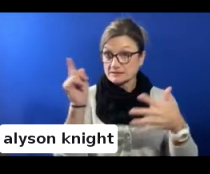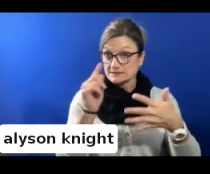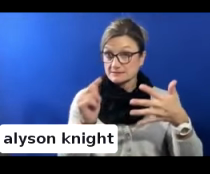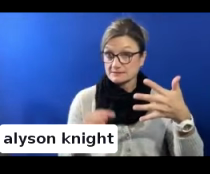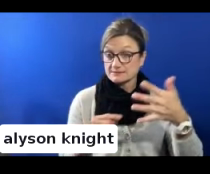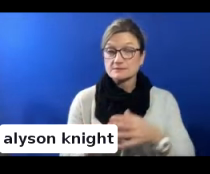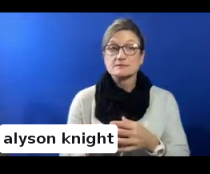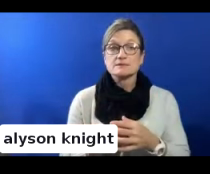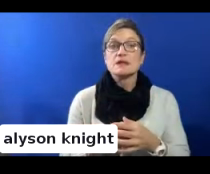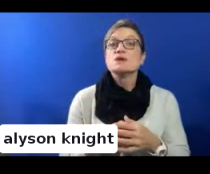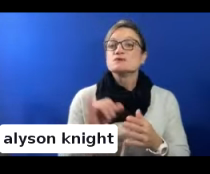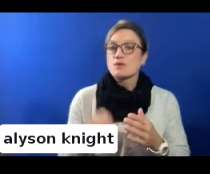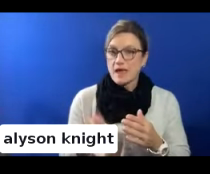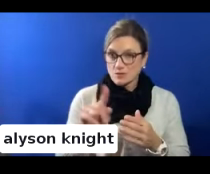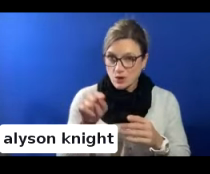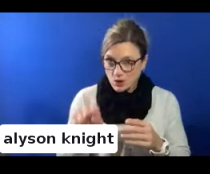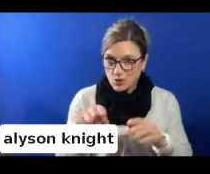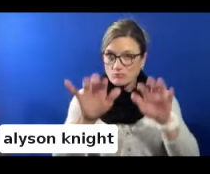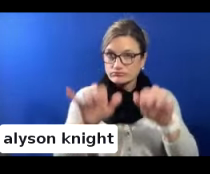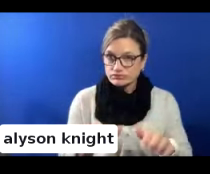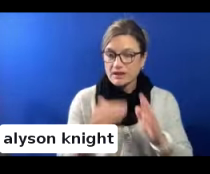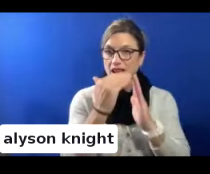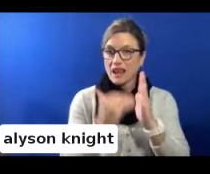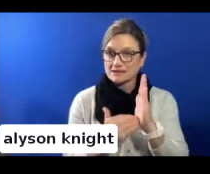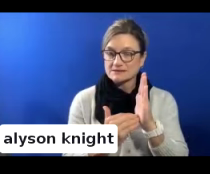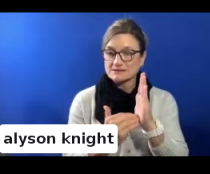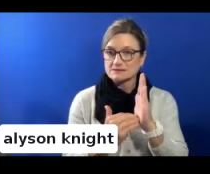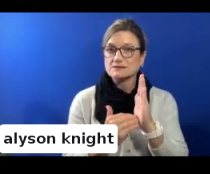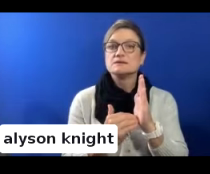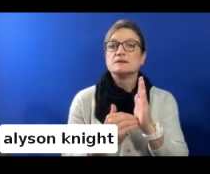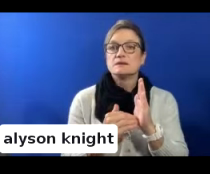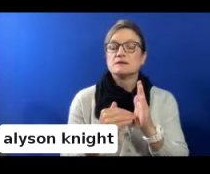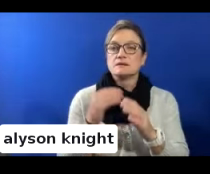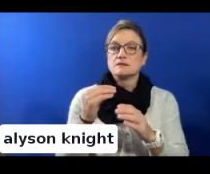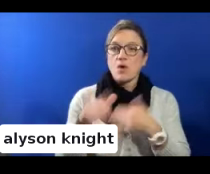This is where you would need to list the year-to-date accomplishments